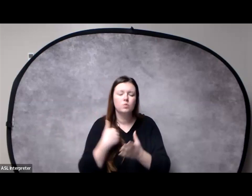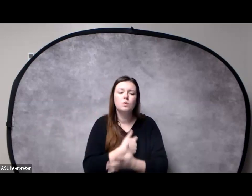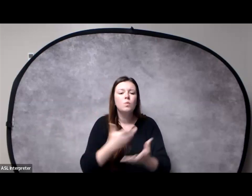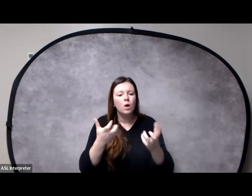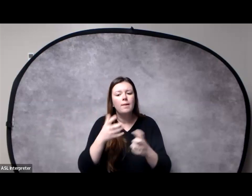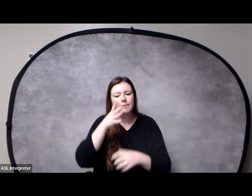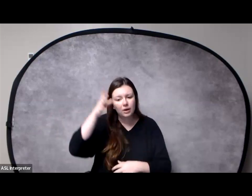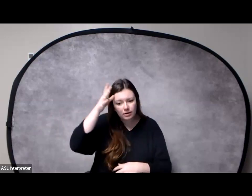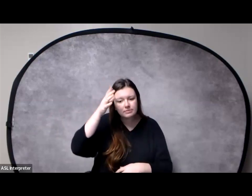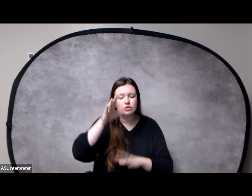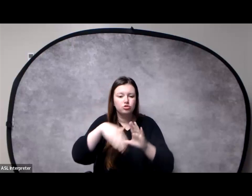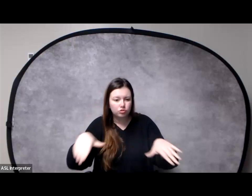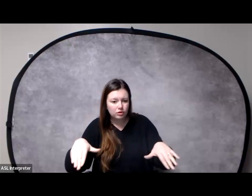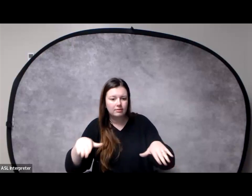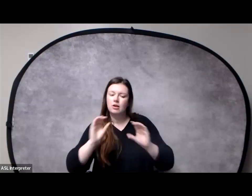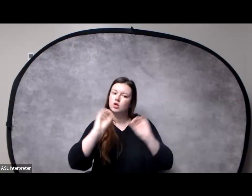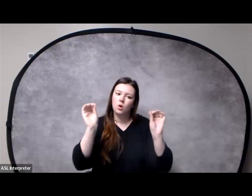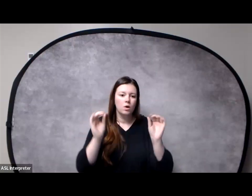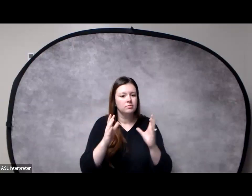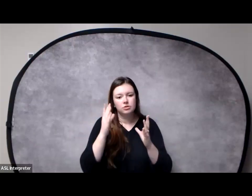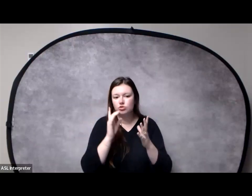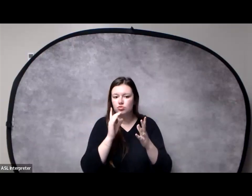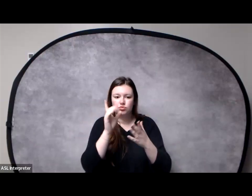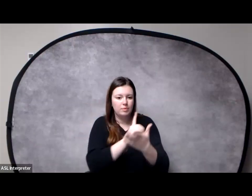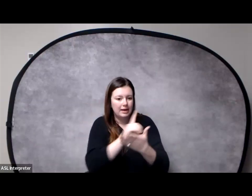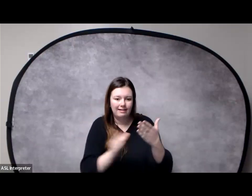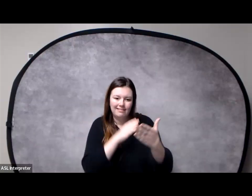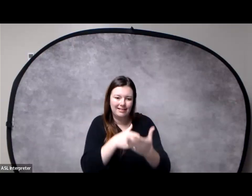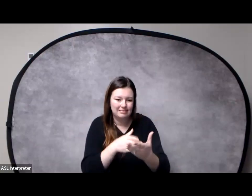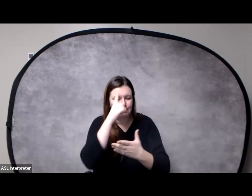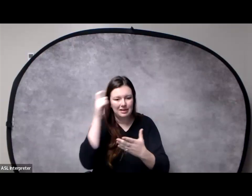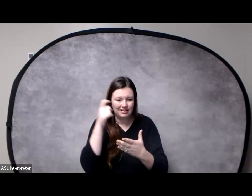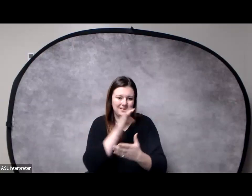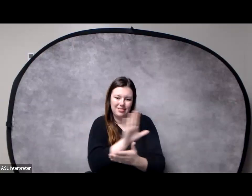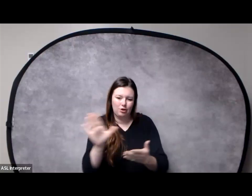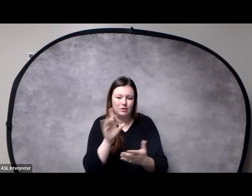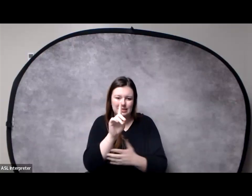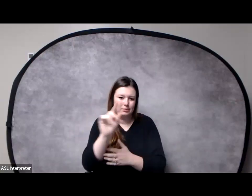are not discriminated against just on the basis of disability in child welfare programs.